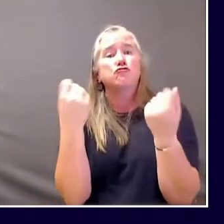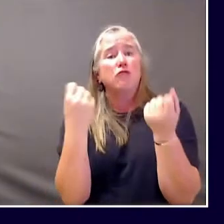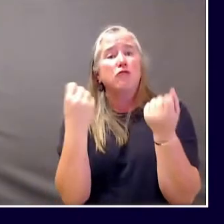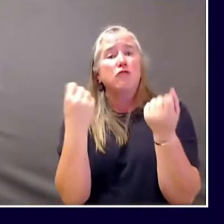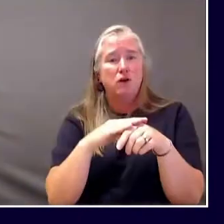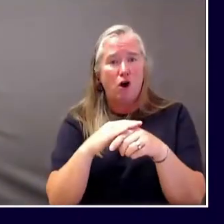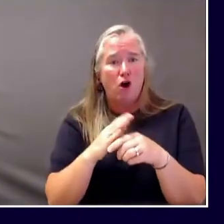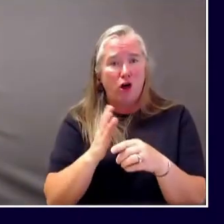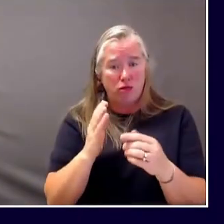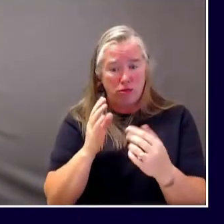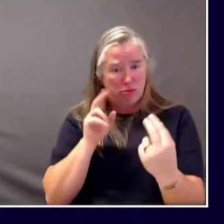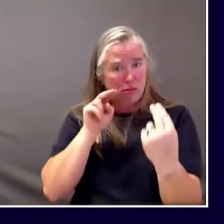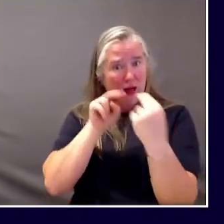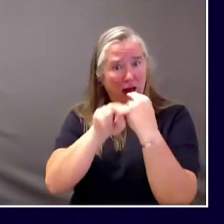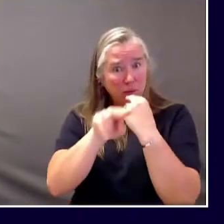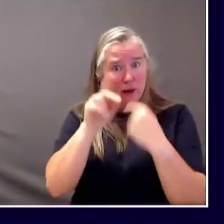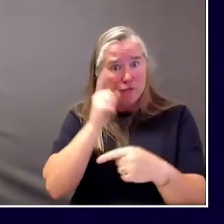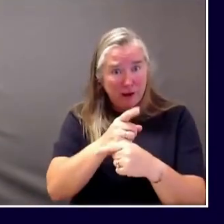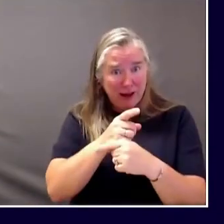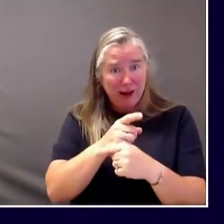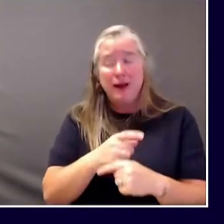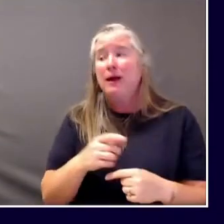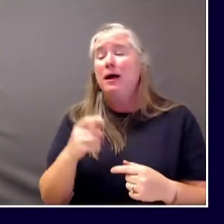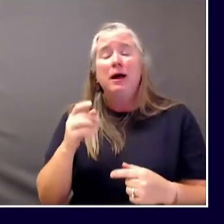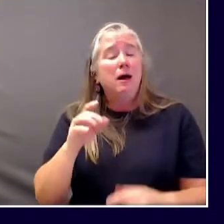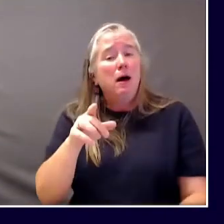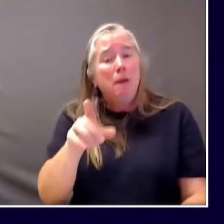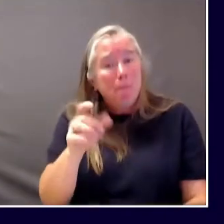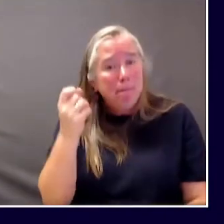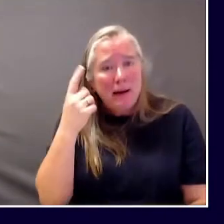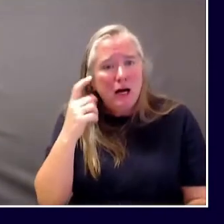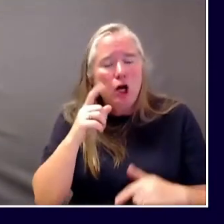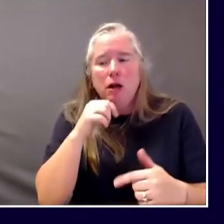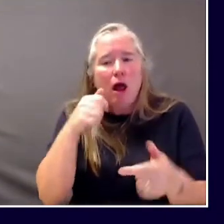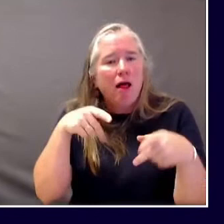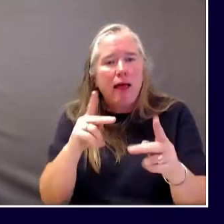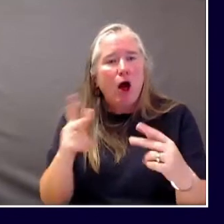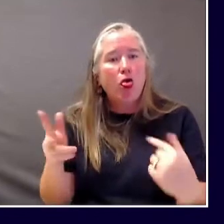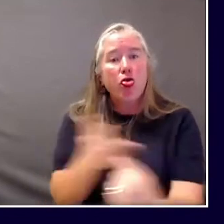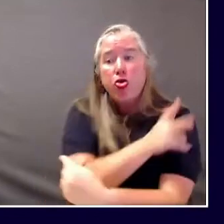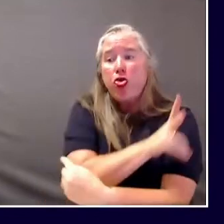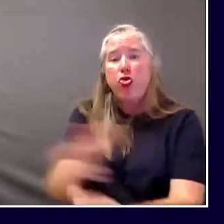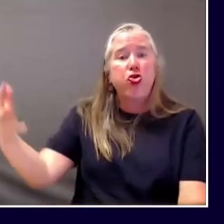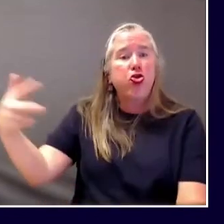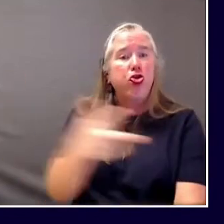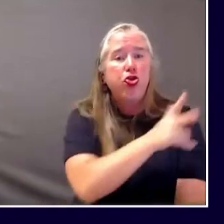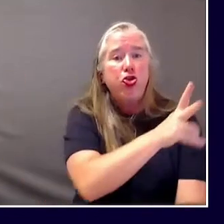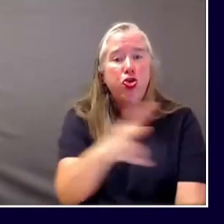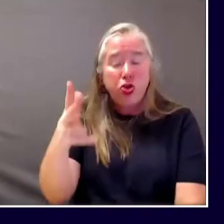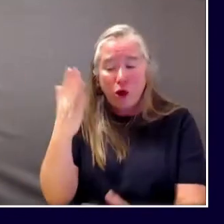world because it imperils other people